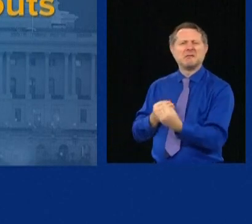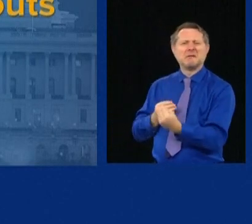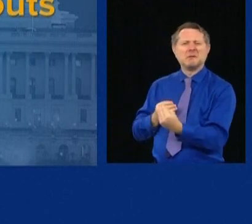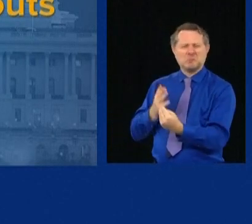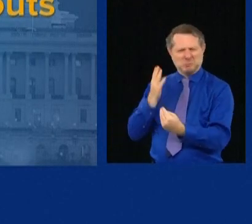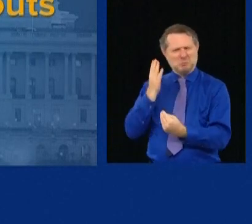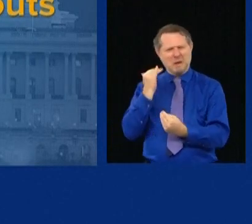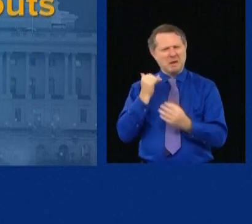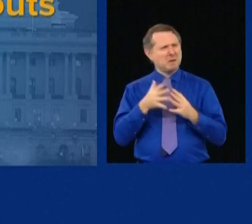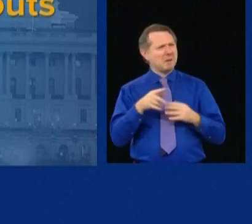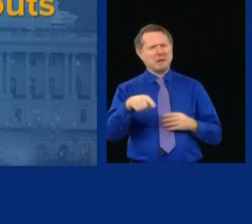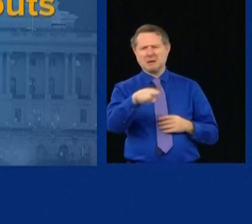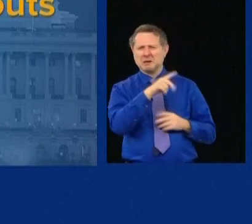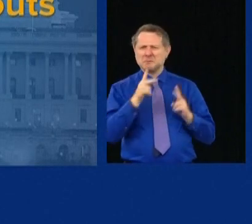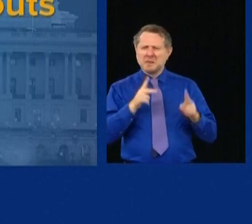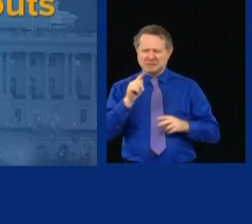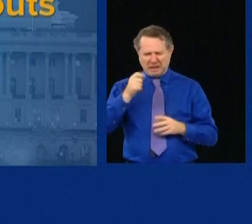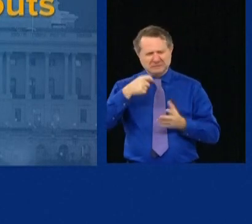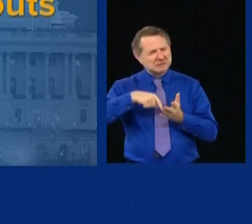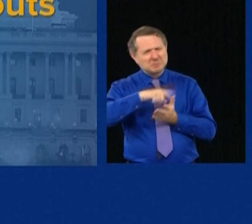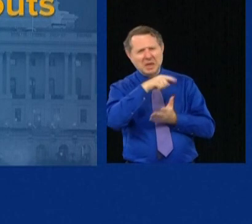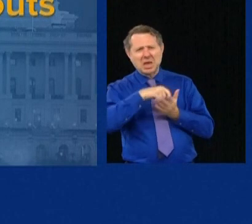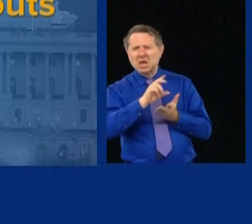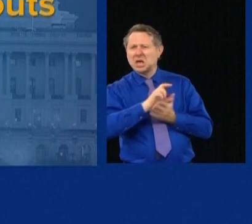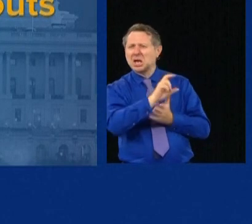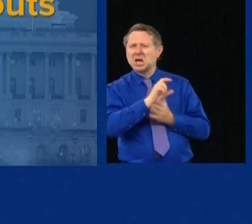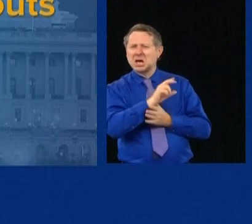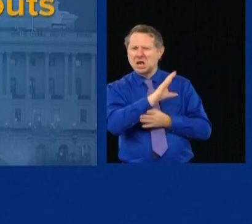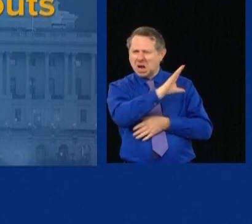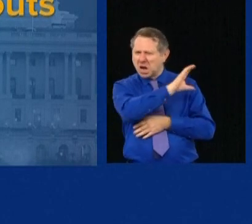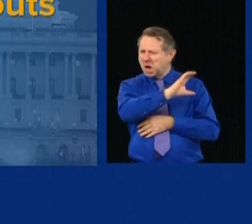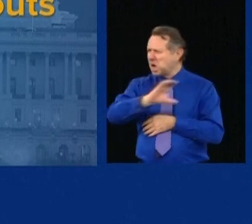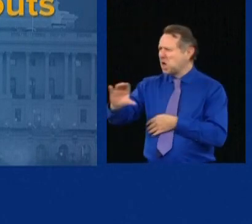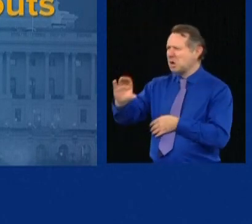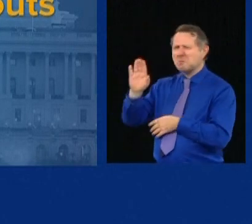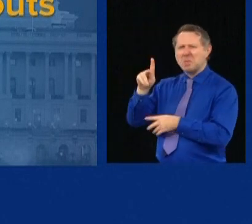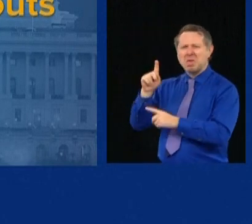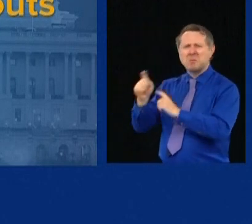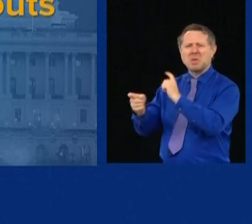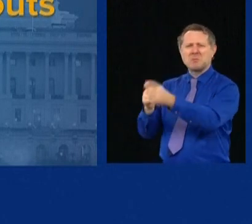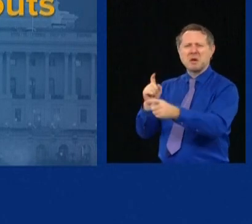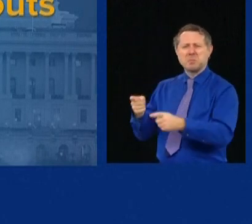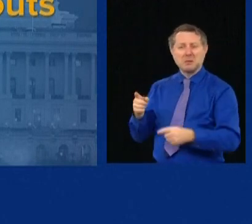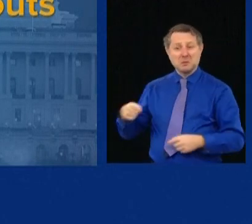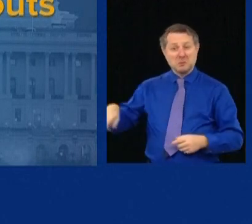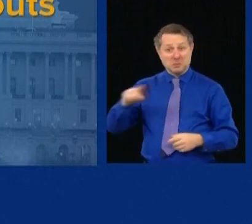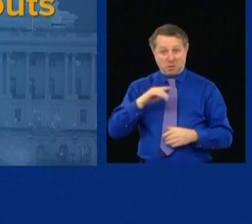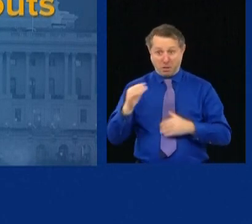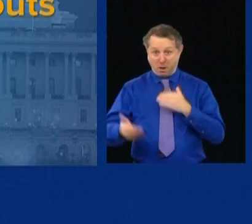A PAY RAISE. WHY SHOULD THE AMERICAN TAXPAYERS NOW BAIL OUT